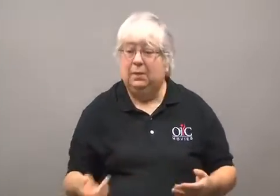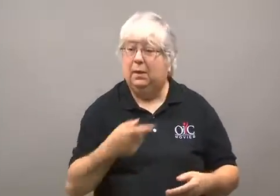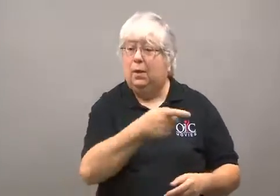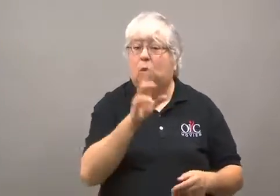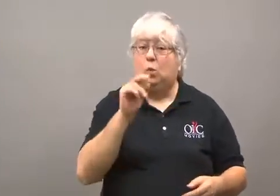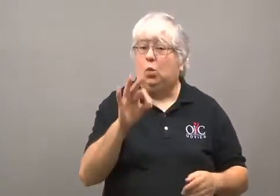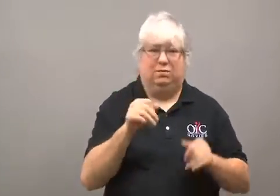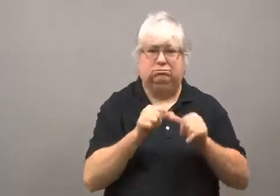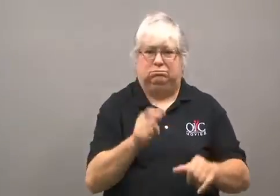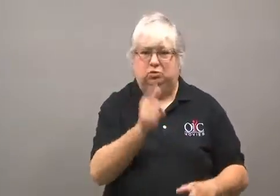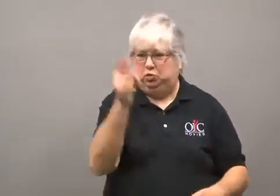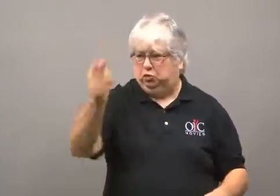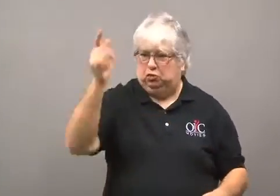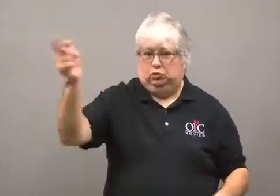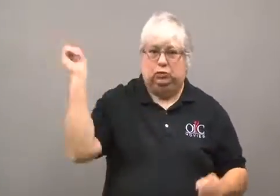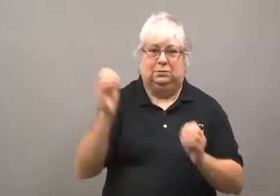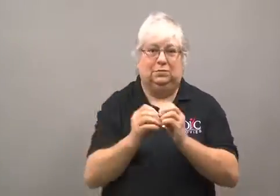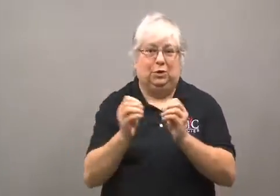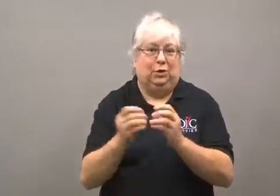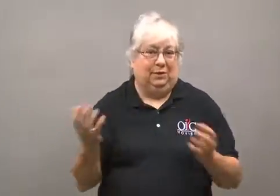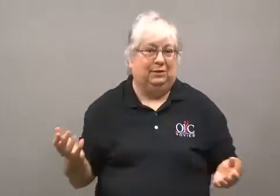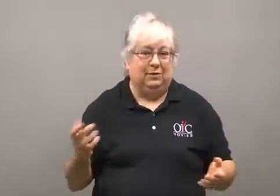Roof continued to shoot others.